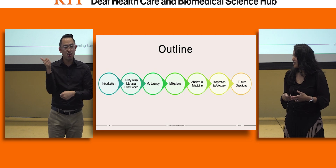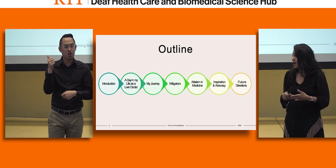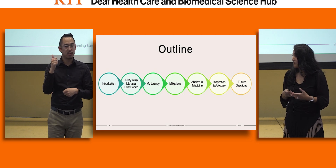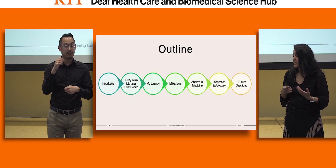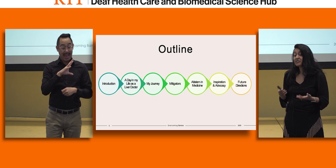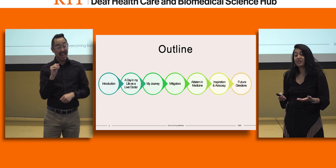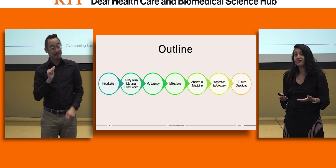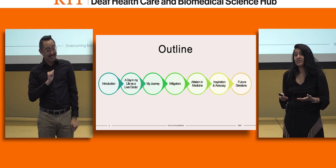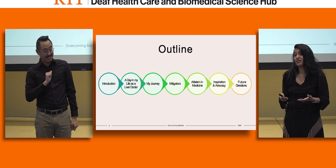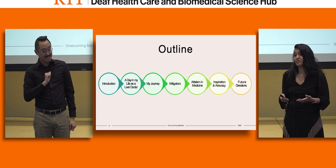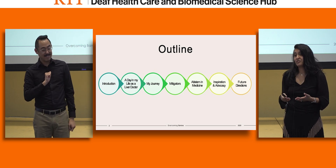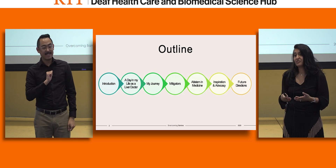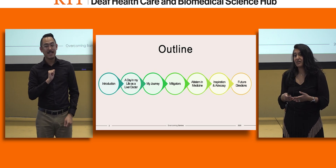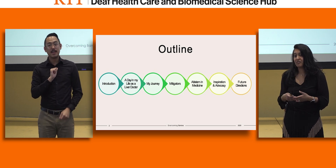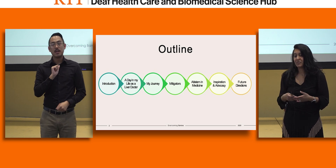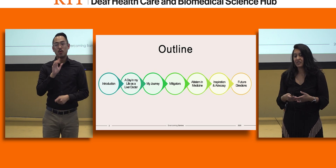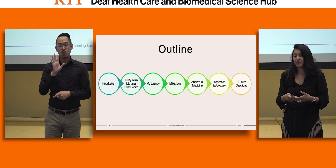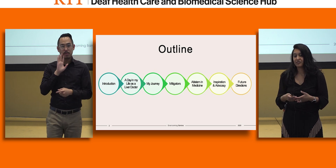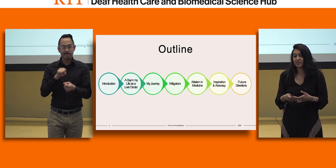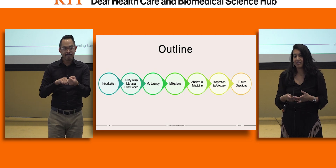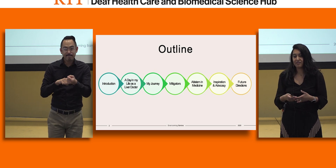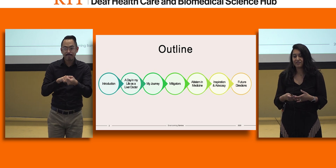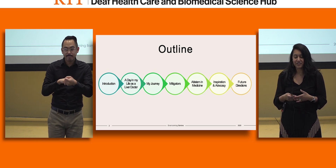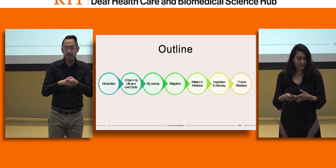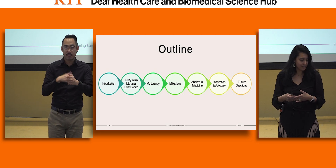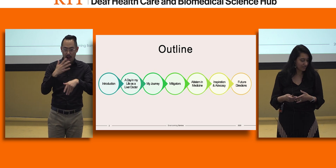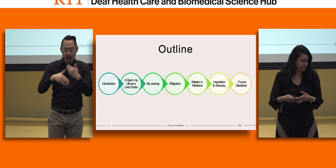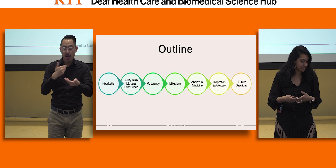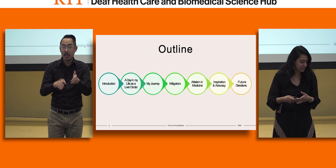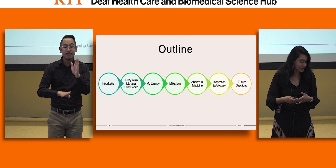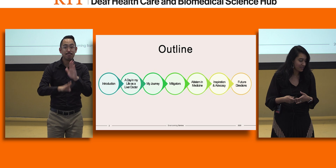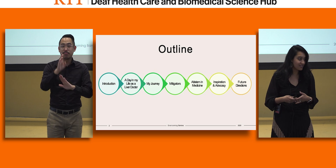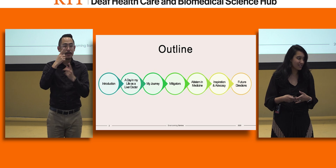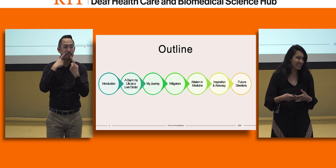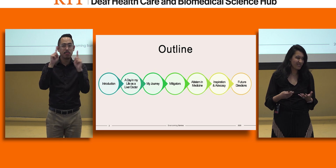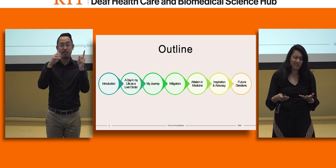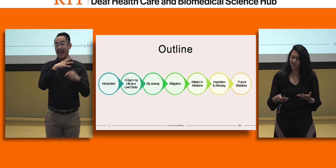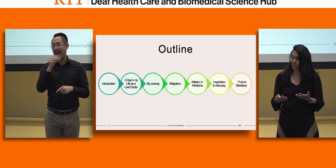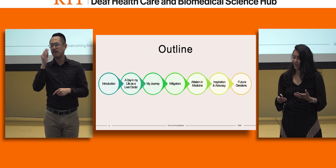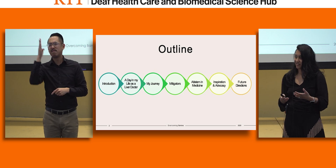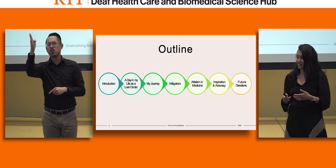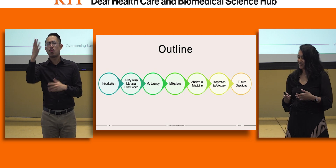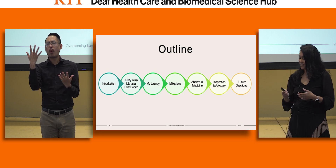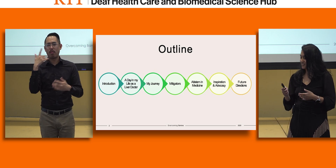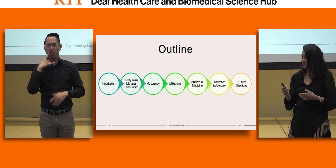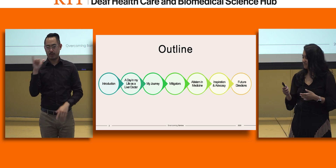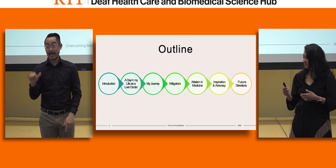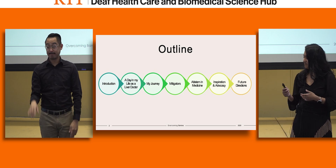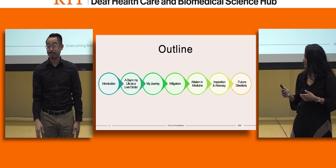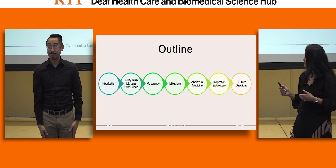that myself and others in this field are doing and kind of future directions.